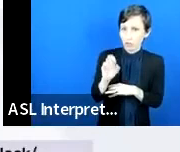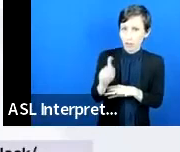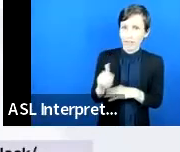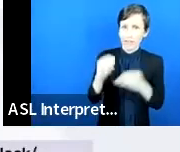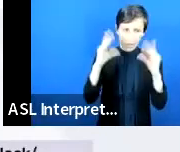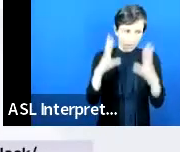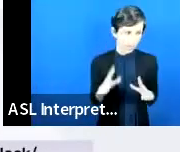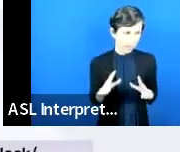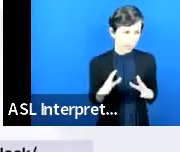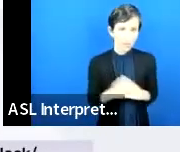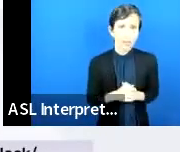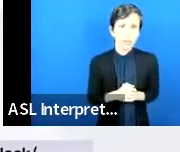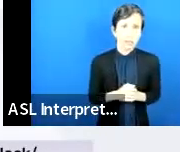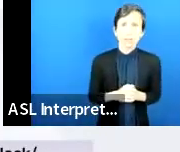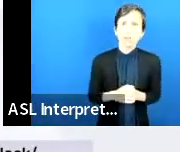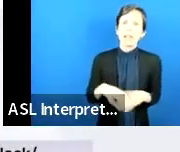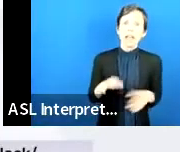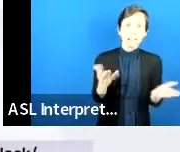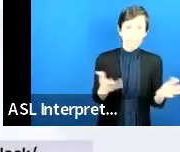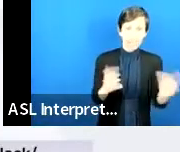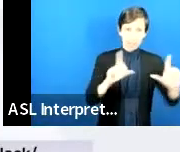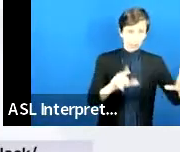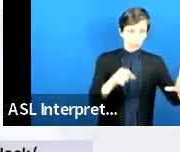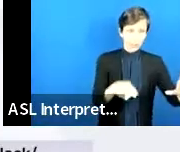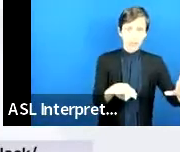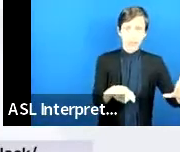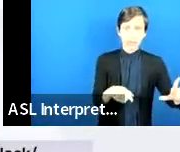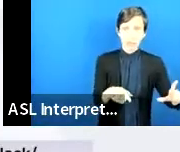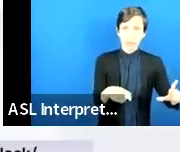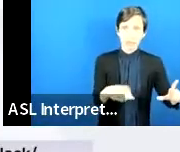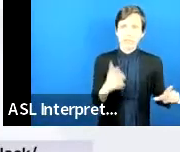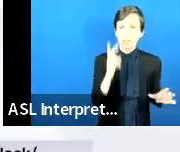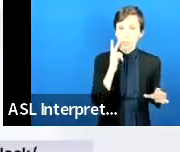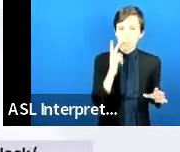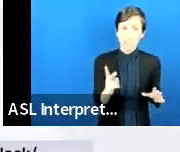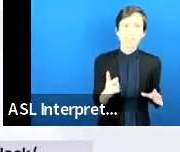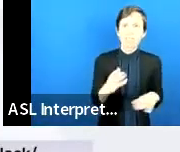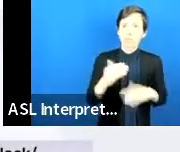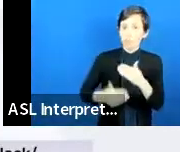And here as you can see, indicators of progress as well as continuing work.